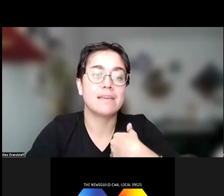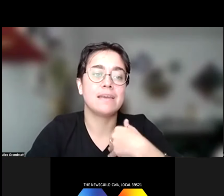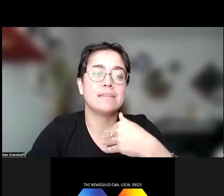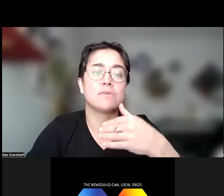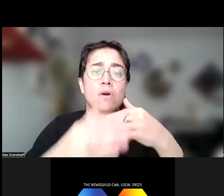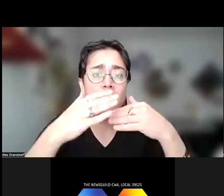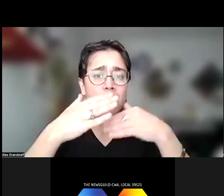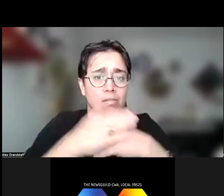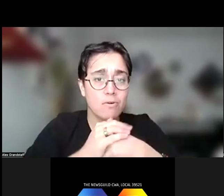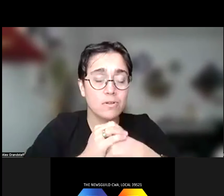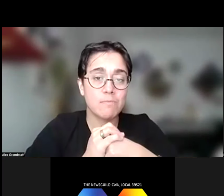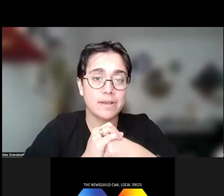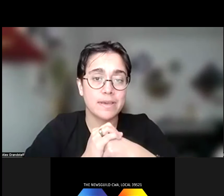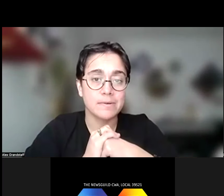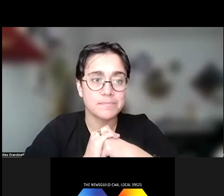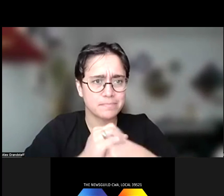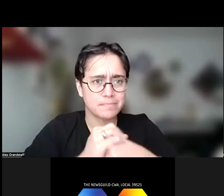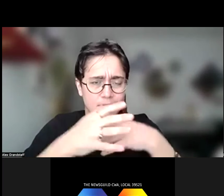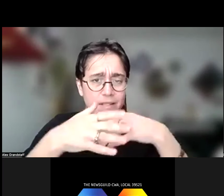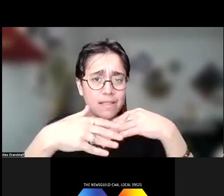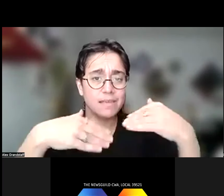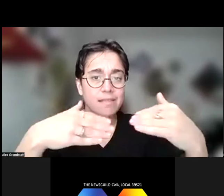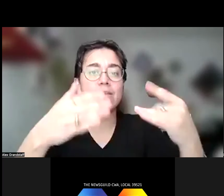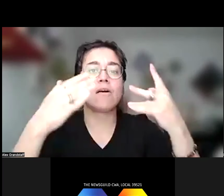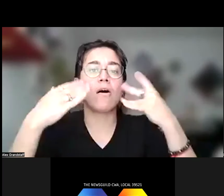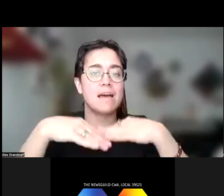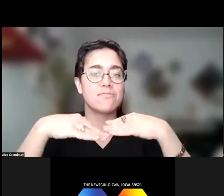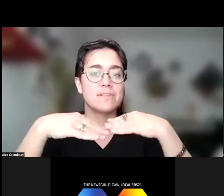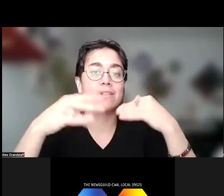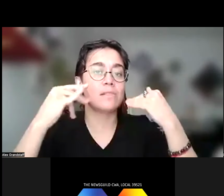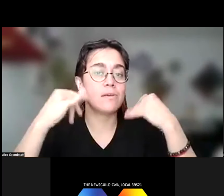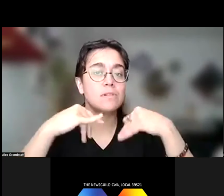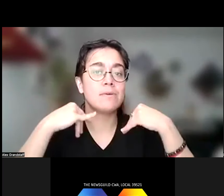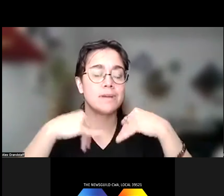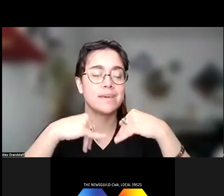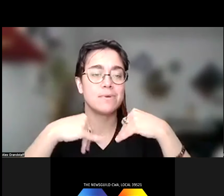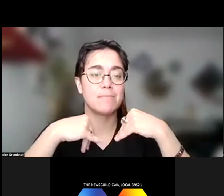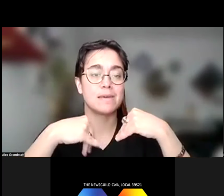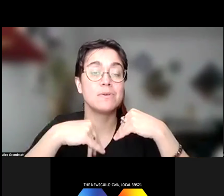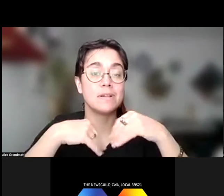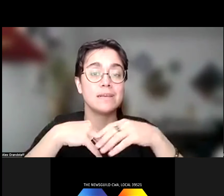big immigrant population. Anything that can be done is